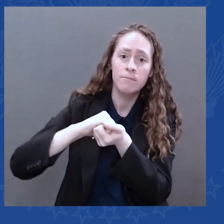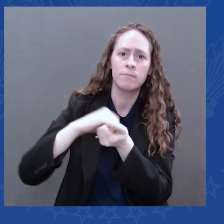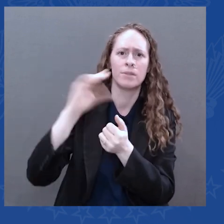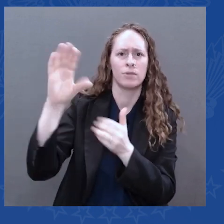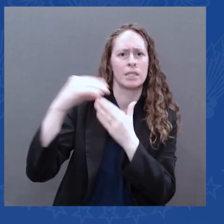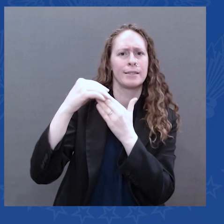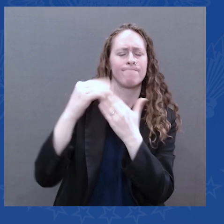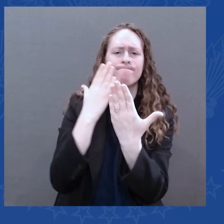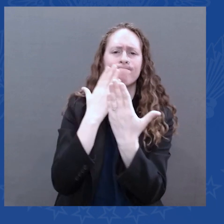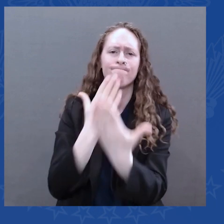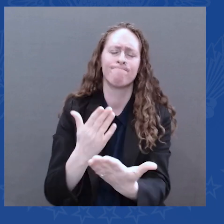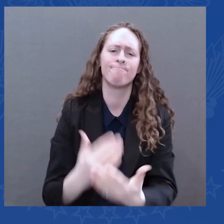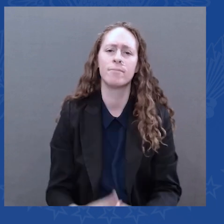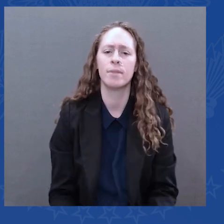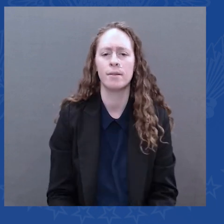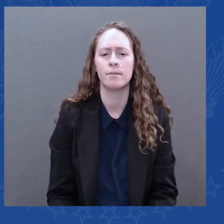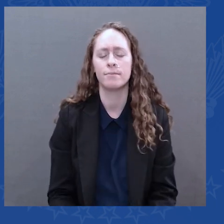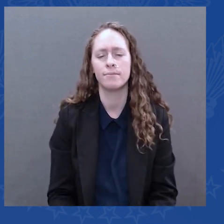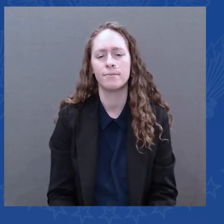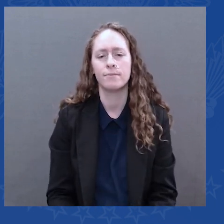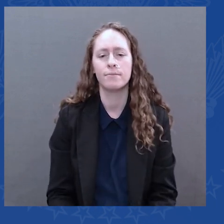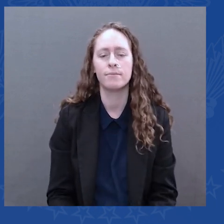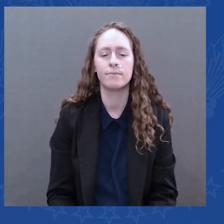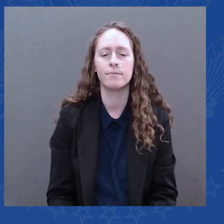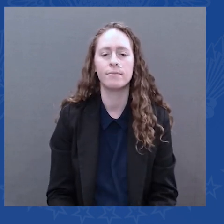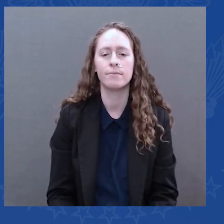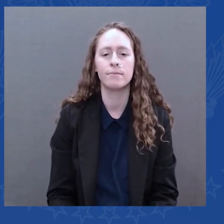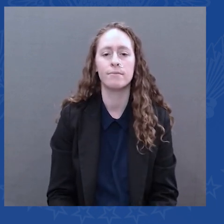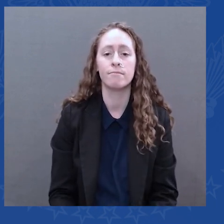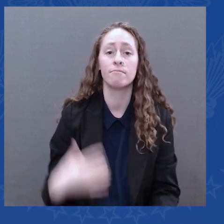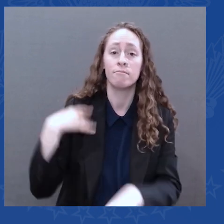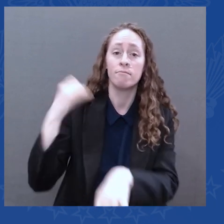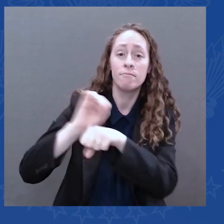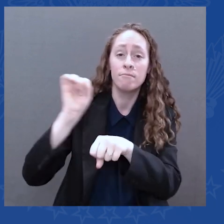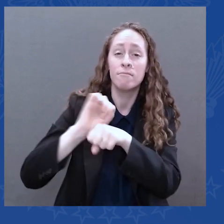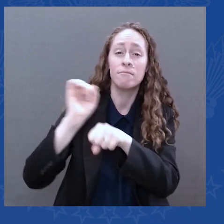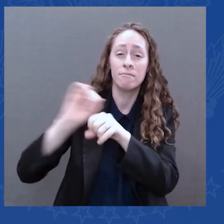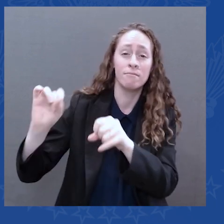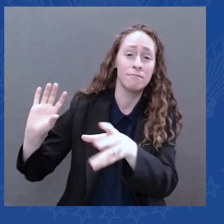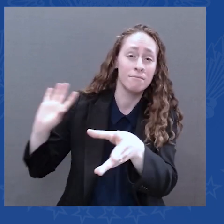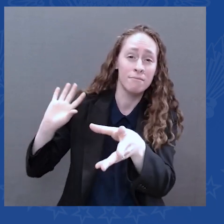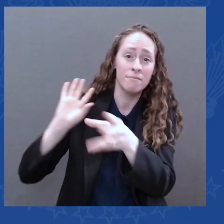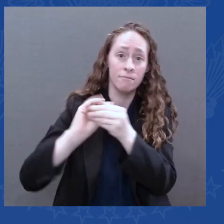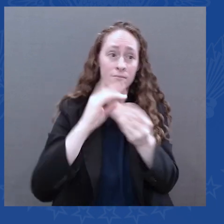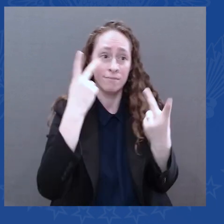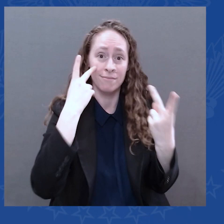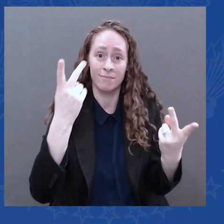All of this is bringing the European Union and the United States even closer together, and that's a win for all of us.